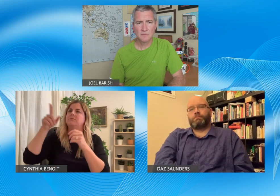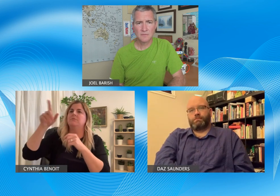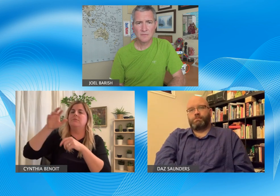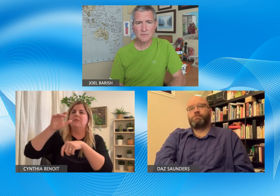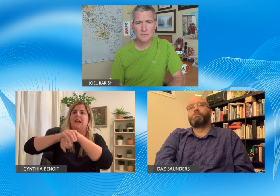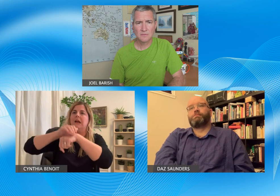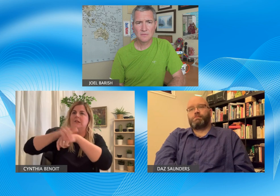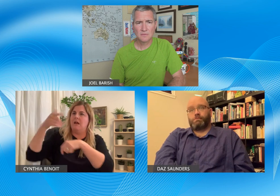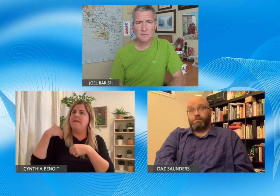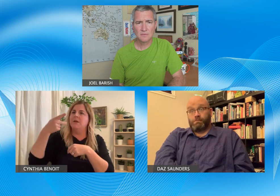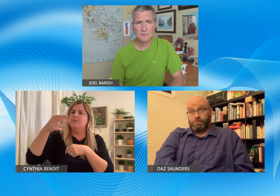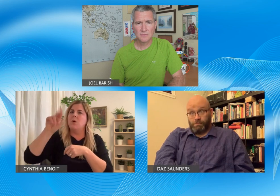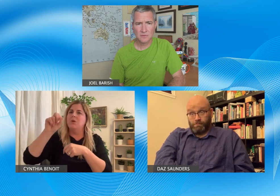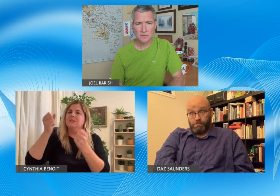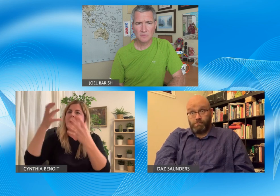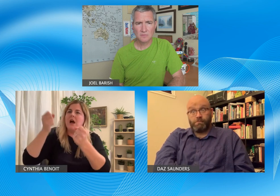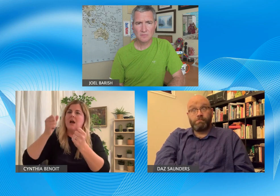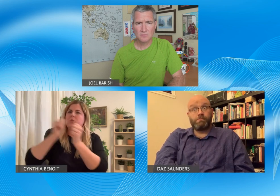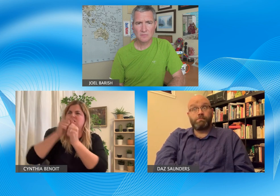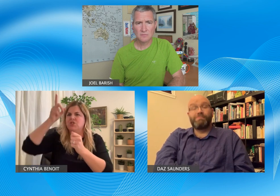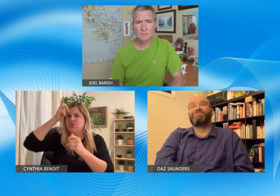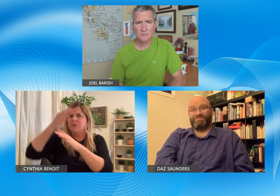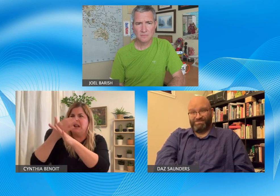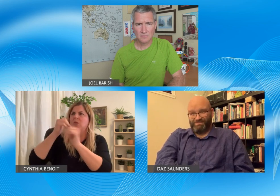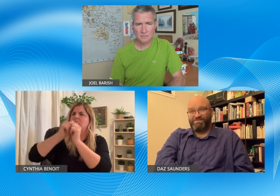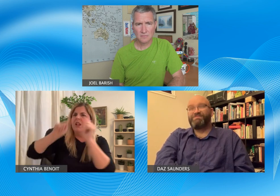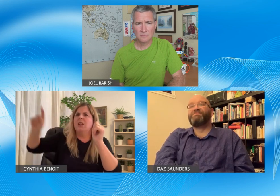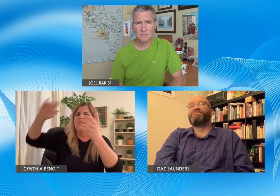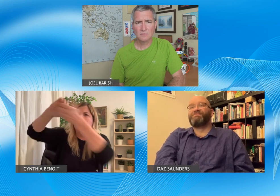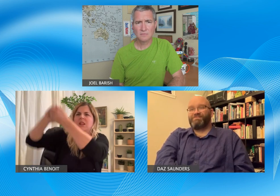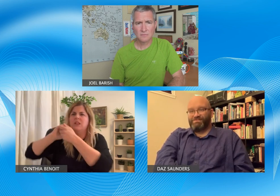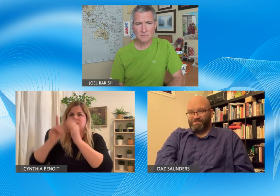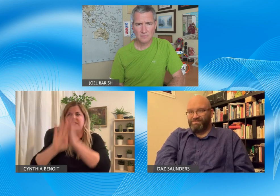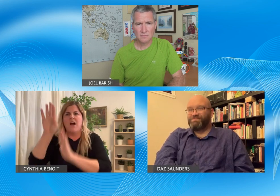For example, England and their “Pro Sign”. They collaborated with Germany and other countries